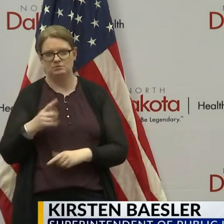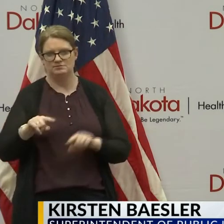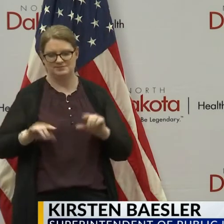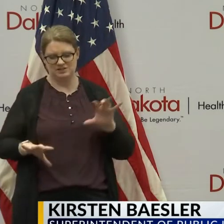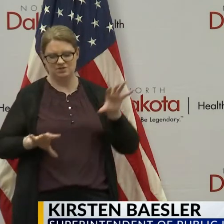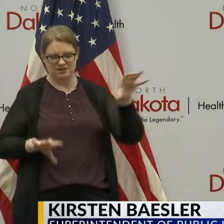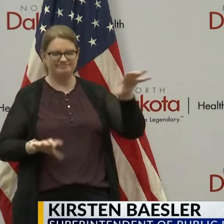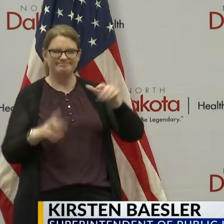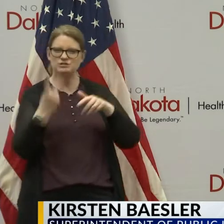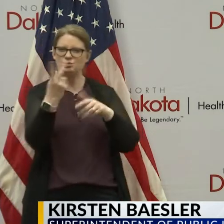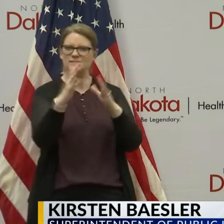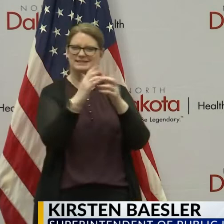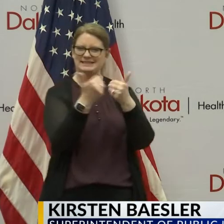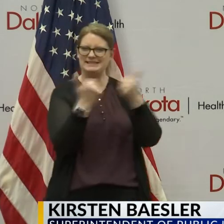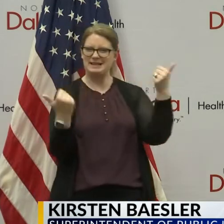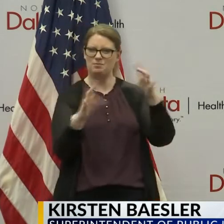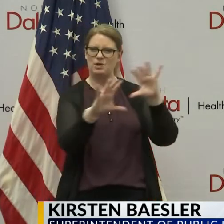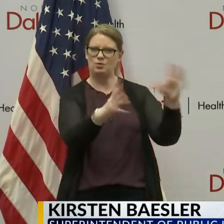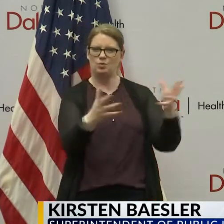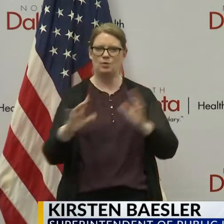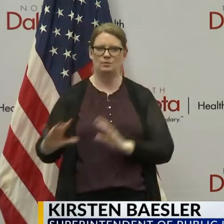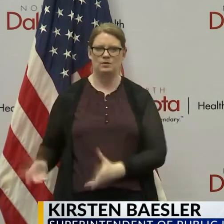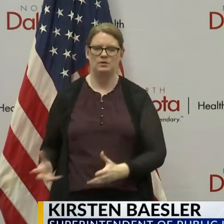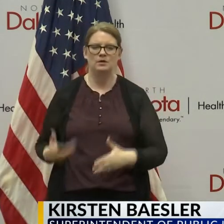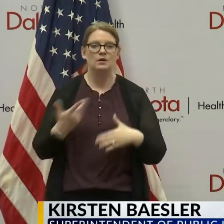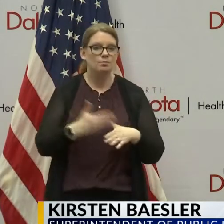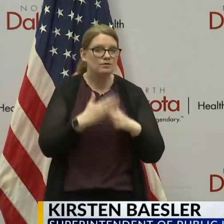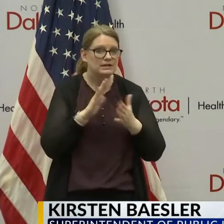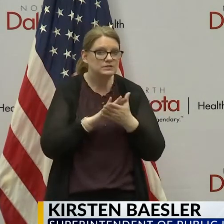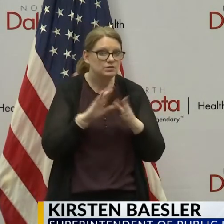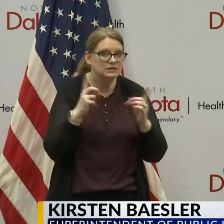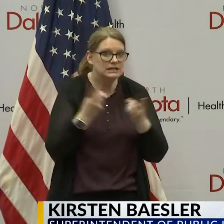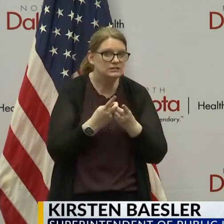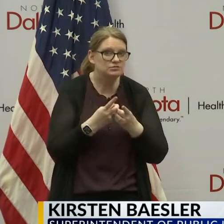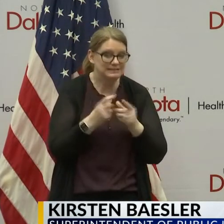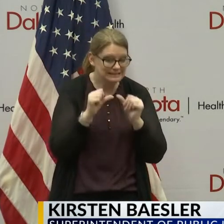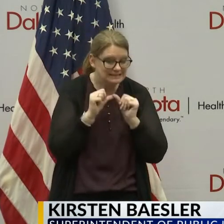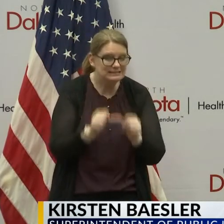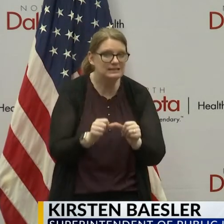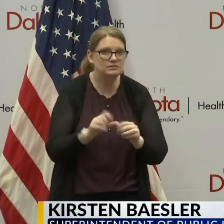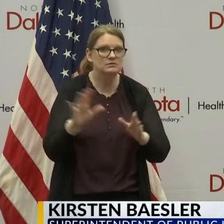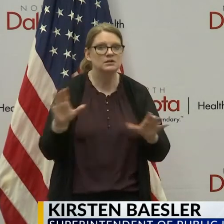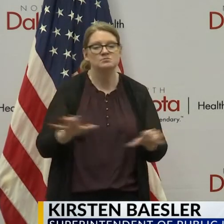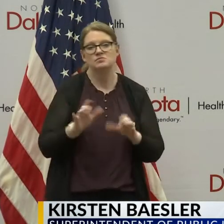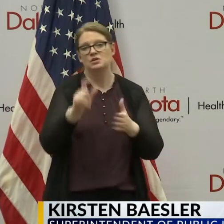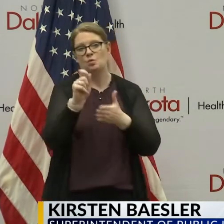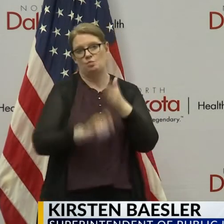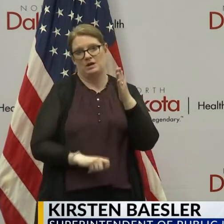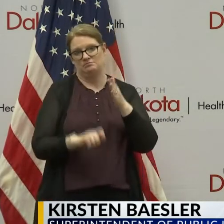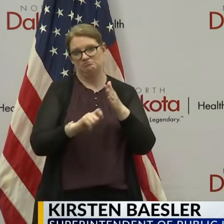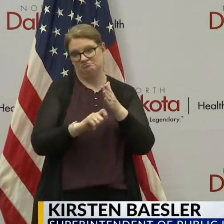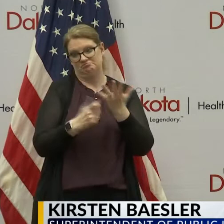SUPERINTENDENTS THAT ARE IN THERE JOB LESS THAN TWO YEARS HAVE TWO EVALUATIONS ONE DUE IN THE WINTER AND ONE DUE IN THE SPRING.